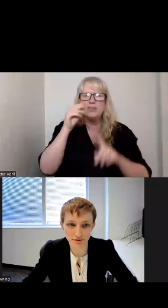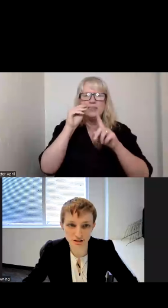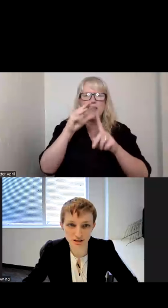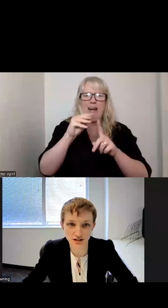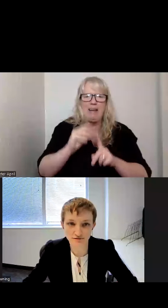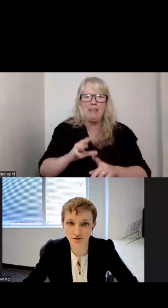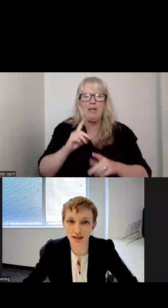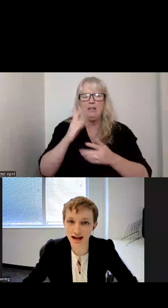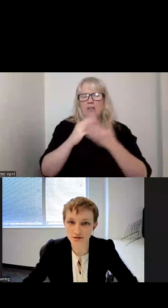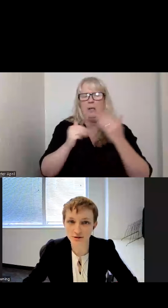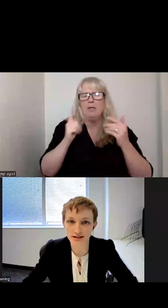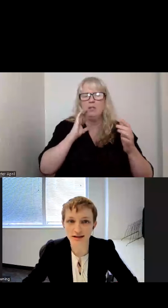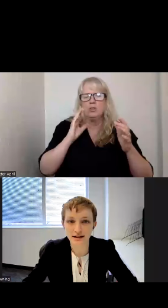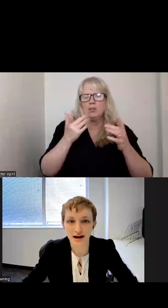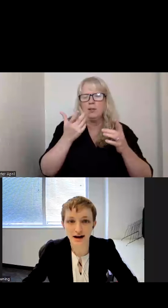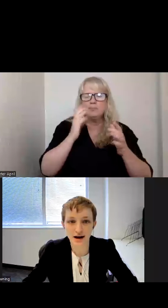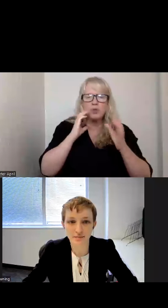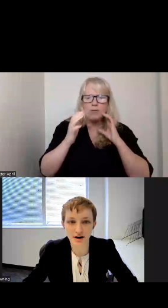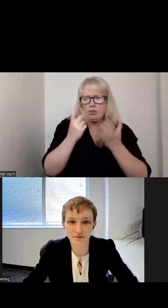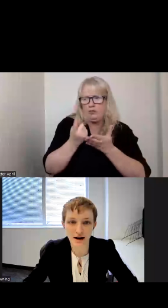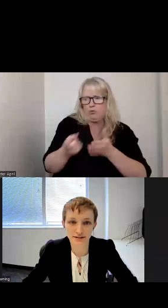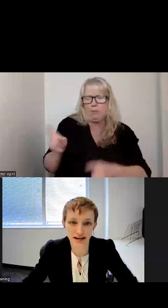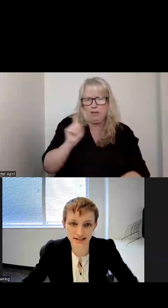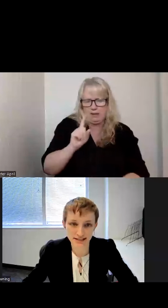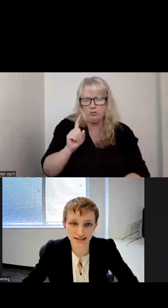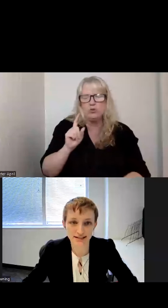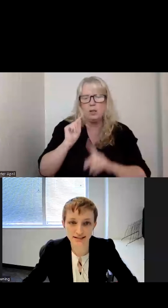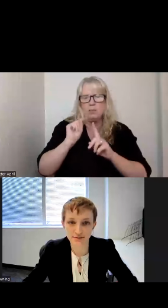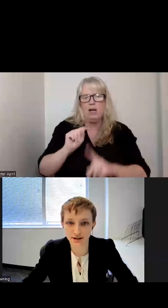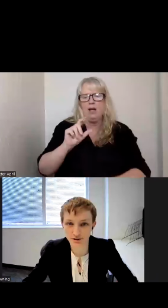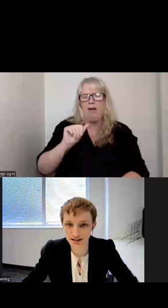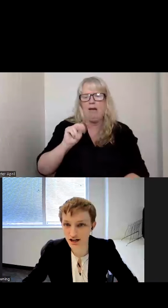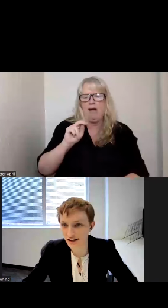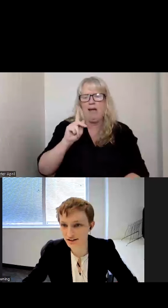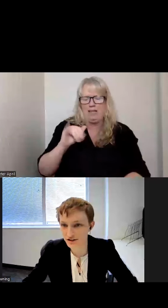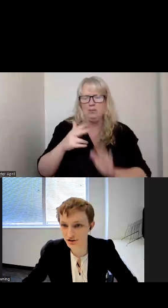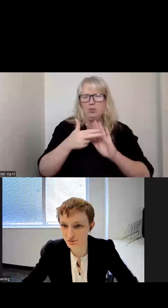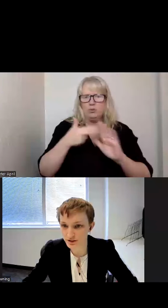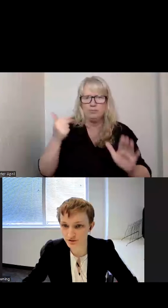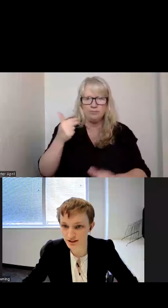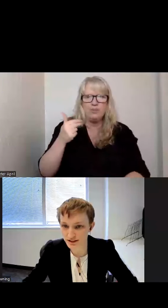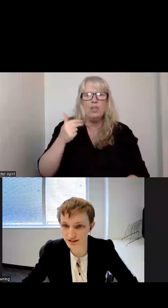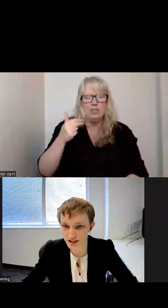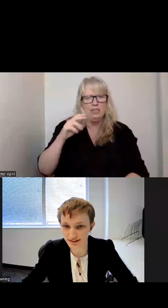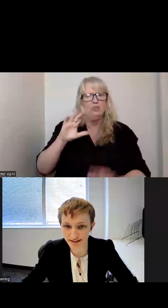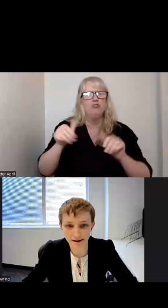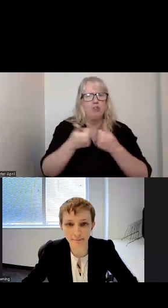CONVERSATION LAST WEEK AROUND THE ANTISTIGMA GRAND CHALLENGE. BE SURE TO GET THAT OUT.